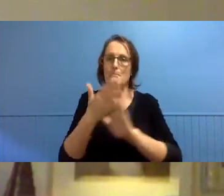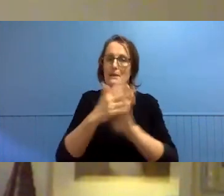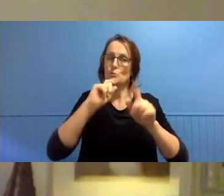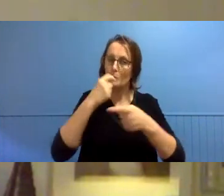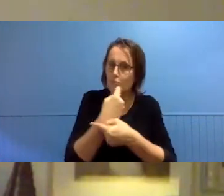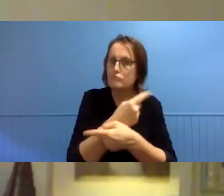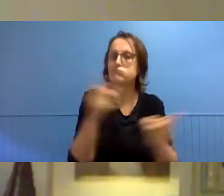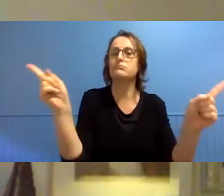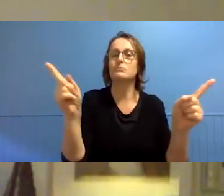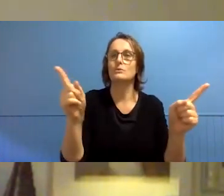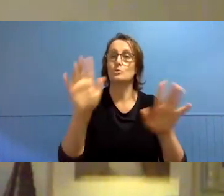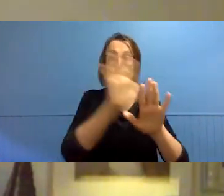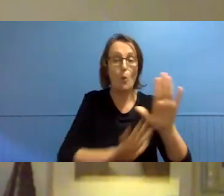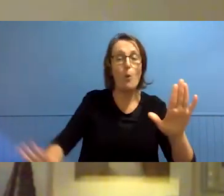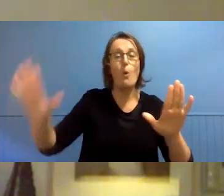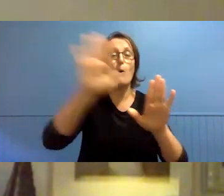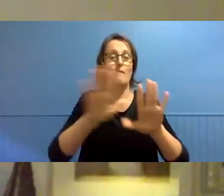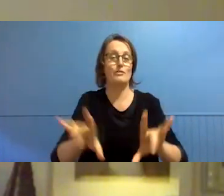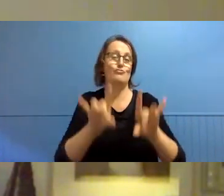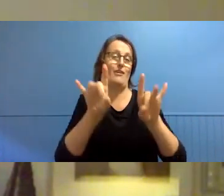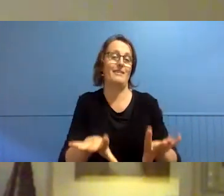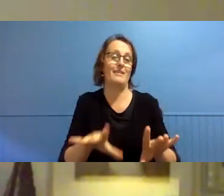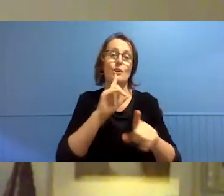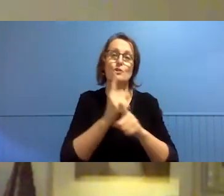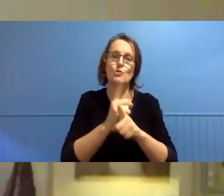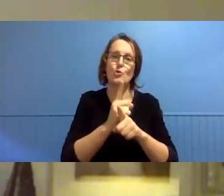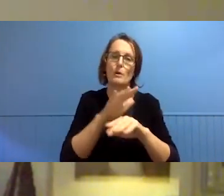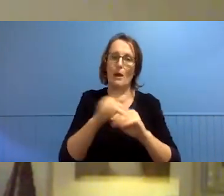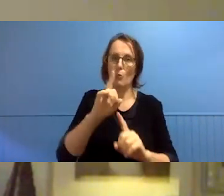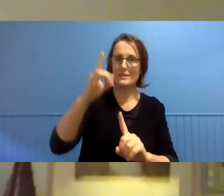about what - how - what's important, how we're going to celebrate, a